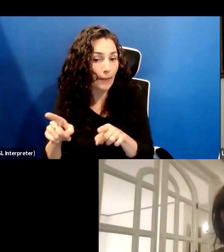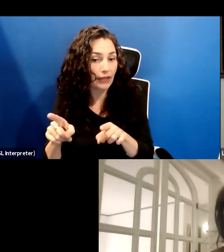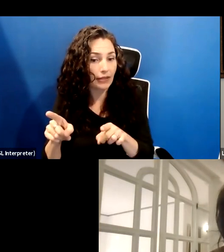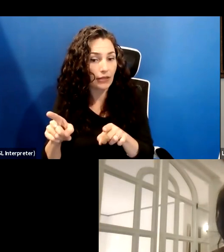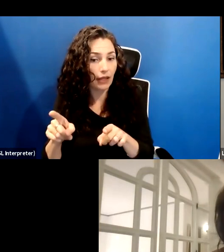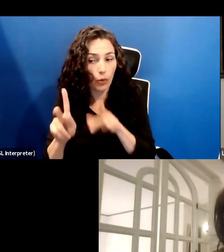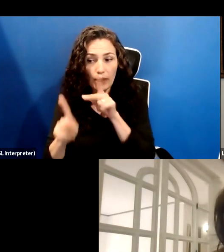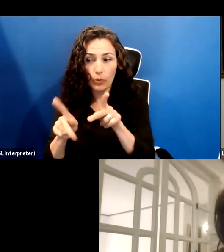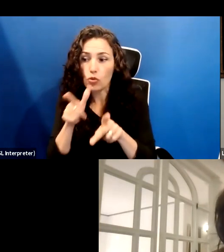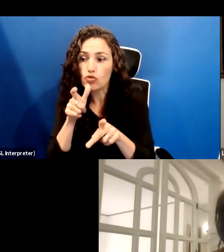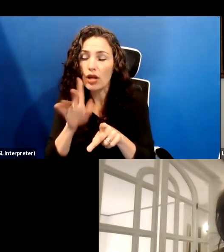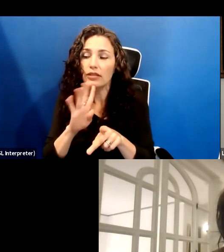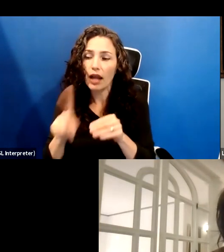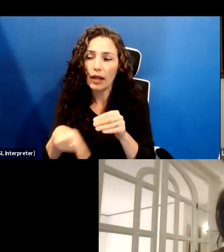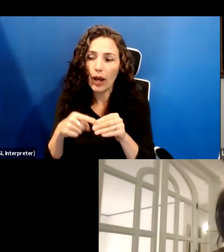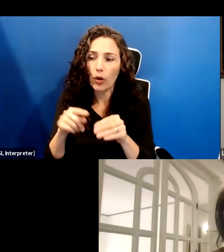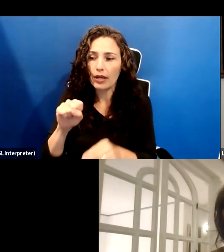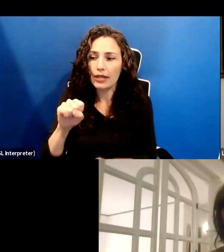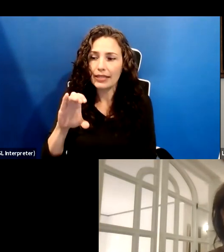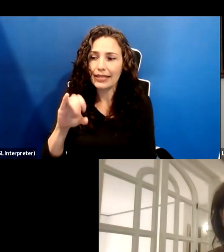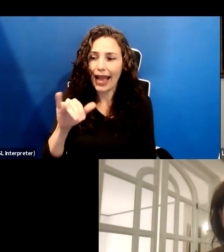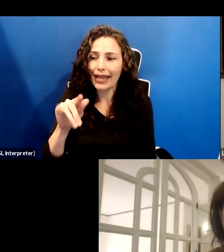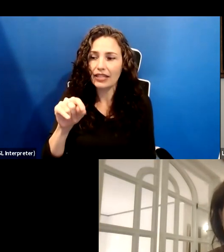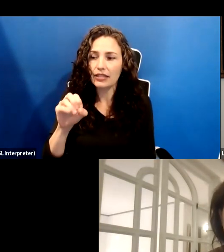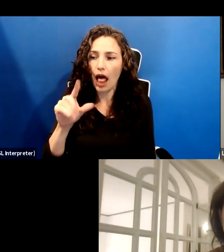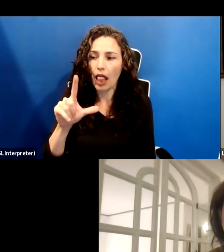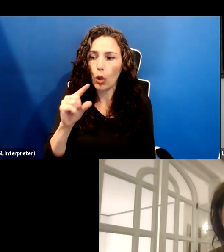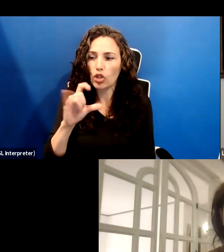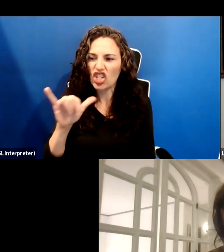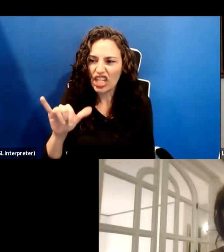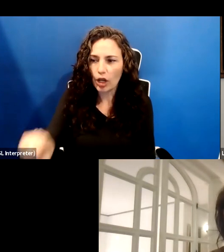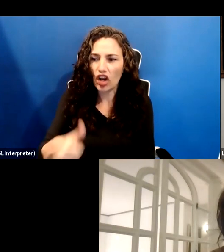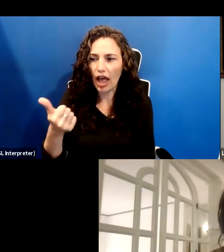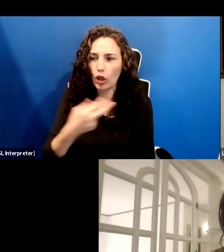and talk about other groups like this. And it's scary because it can really limit